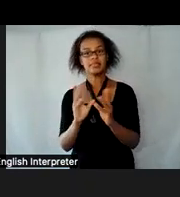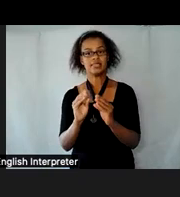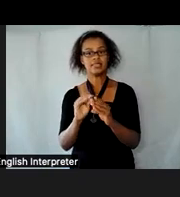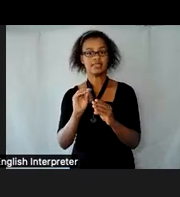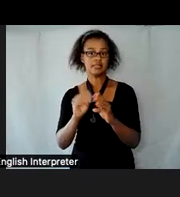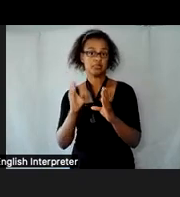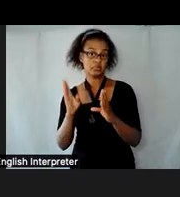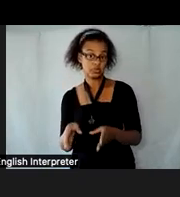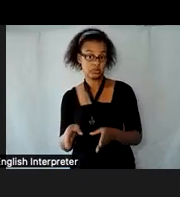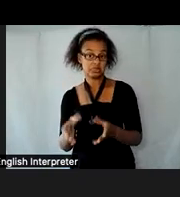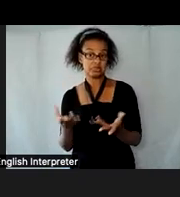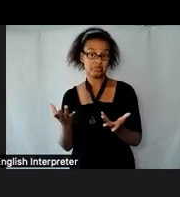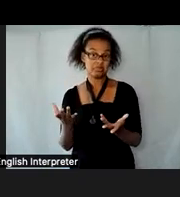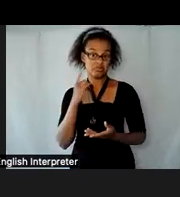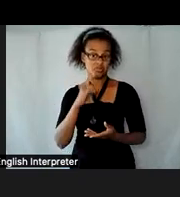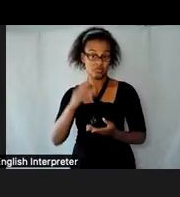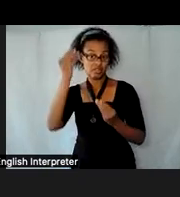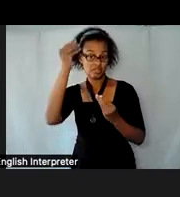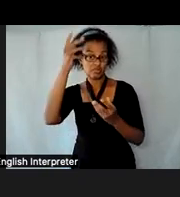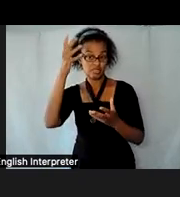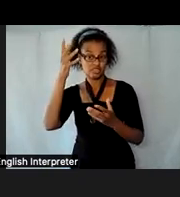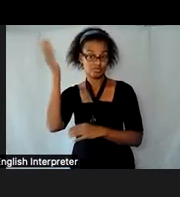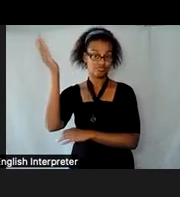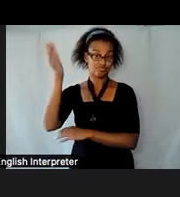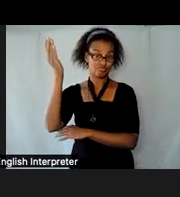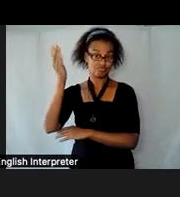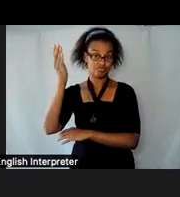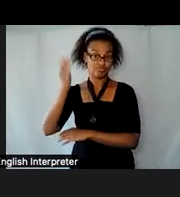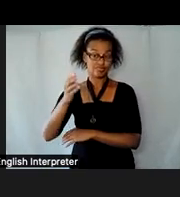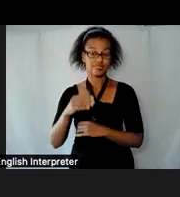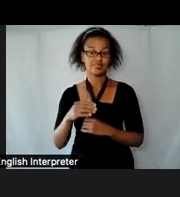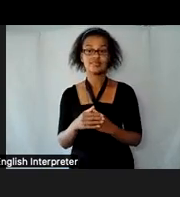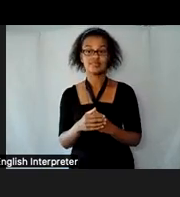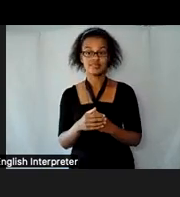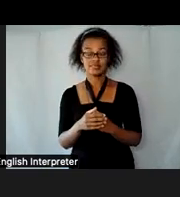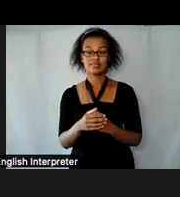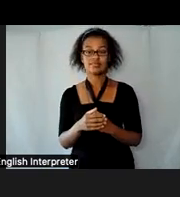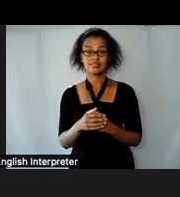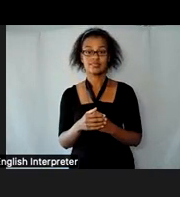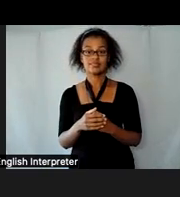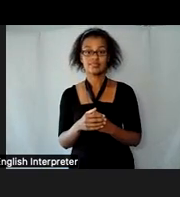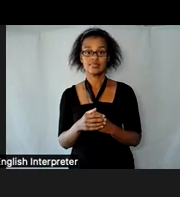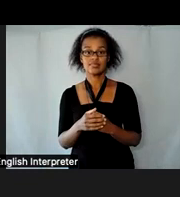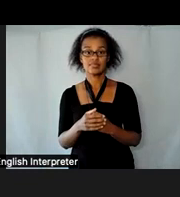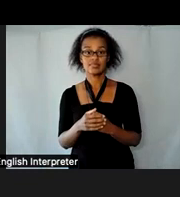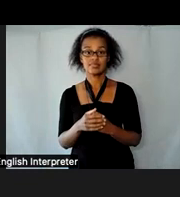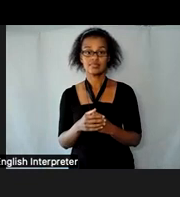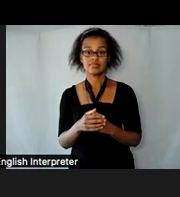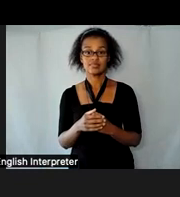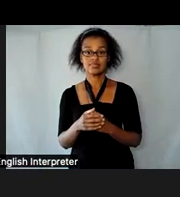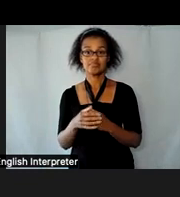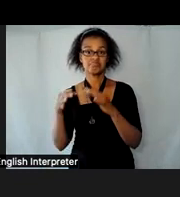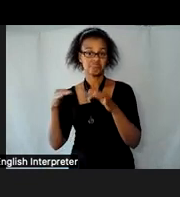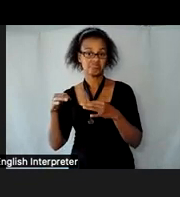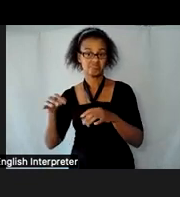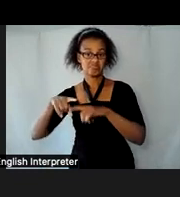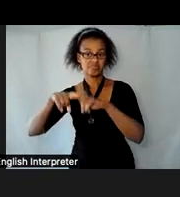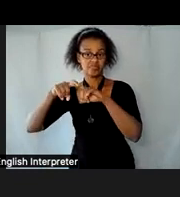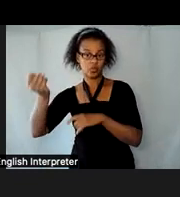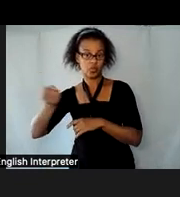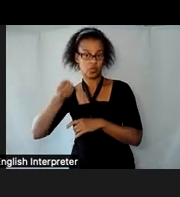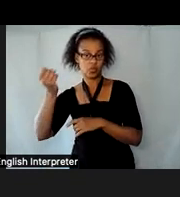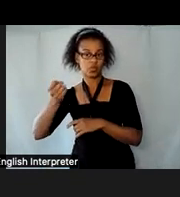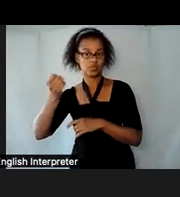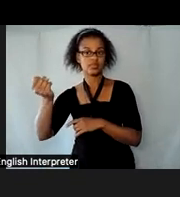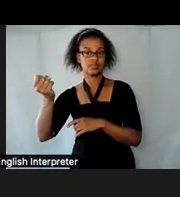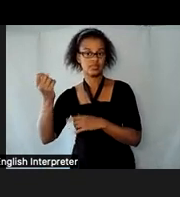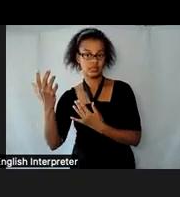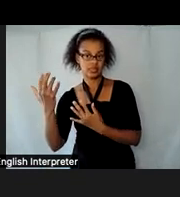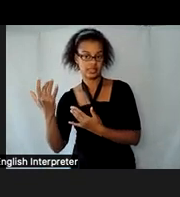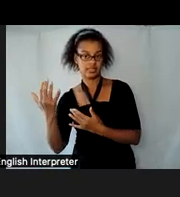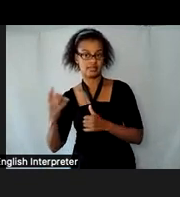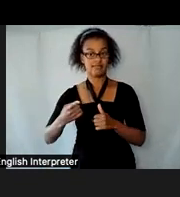Before we begin with our information on this program, I'd like to let everybody know that